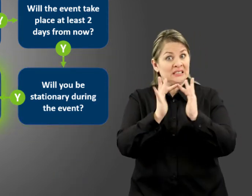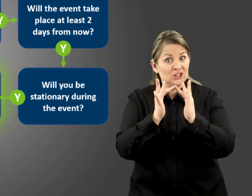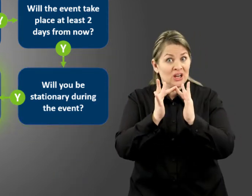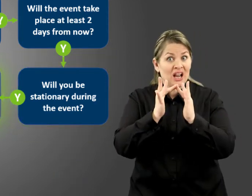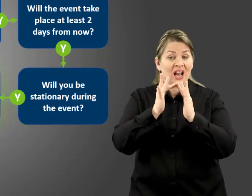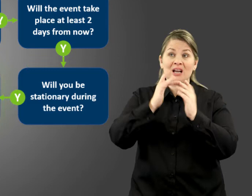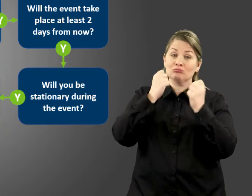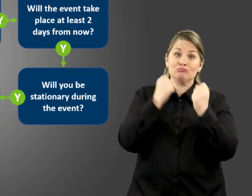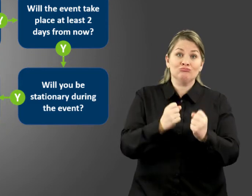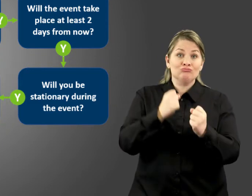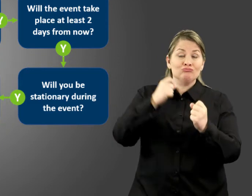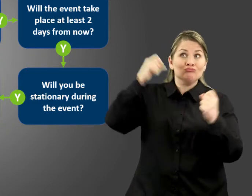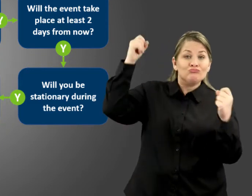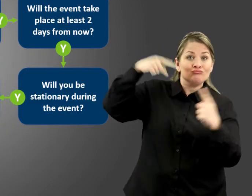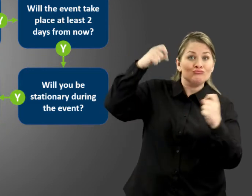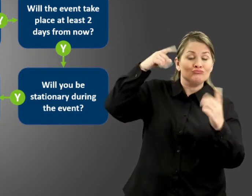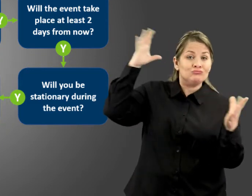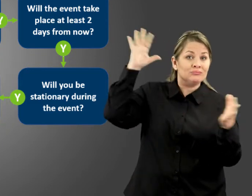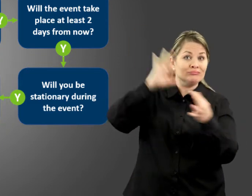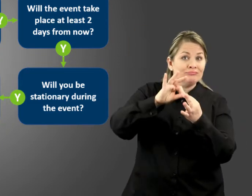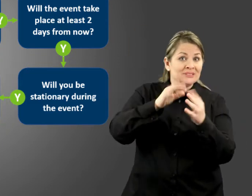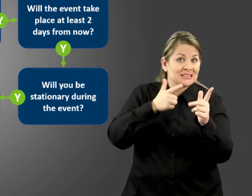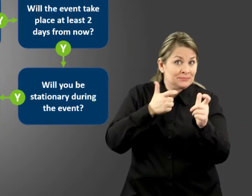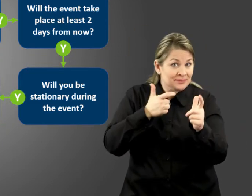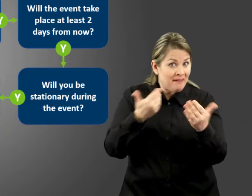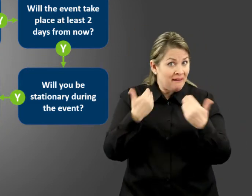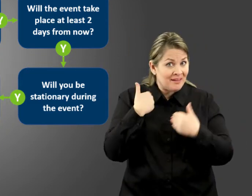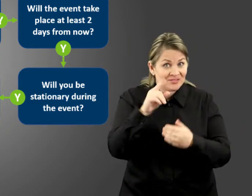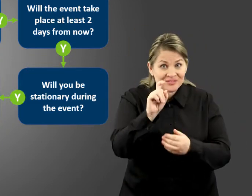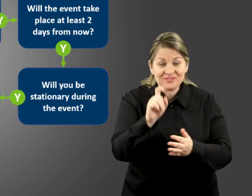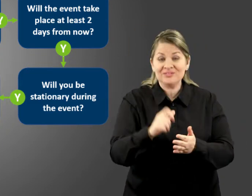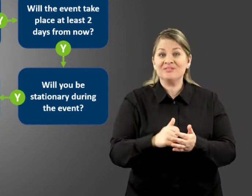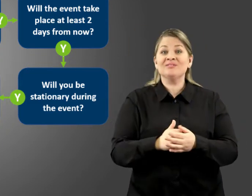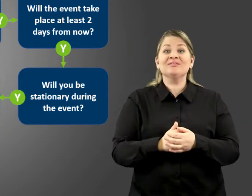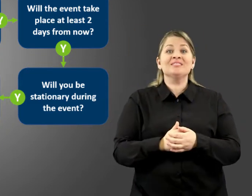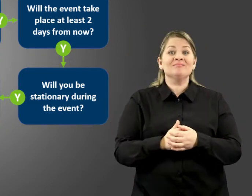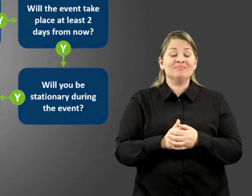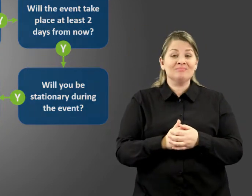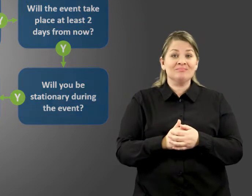And your access to a stable, high-speed Internet connection.